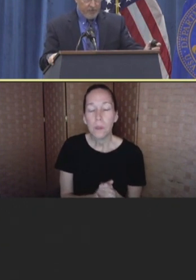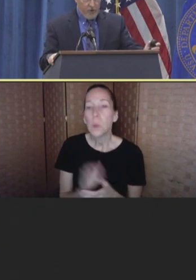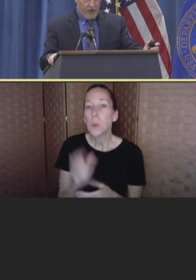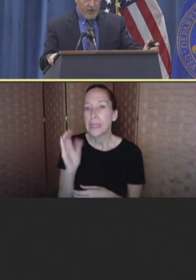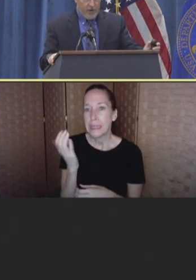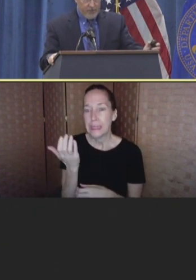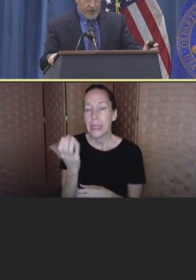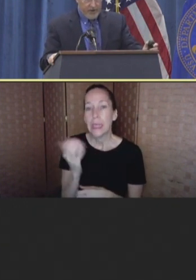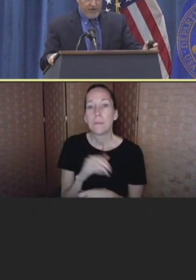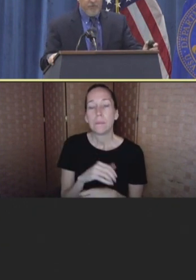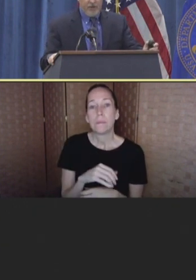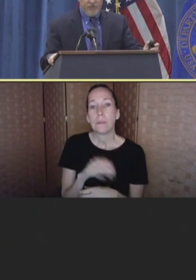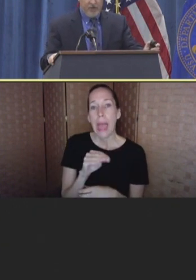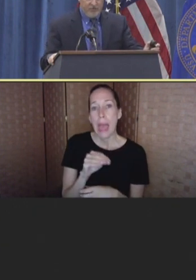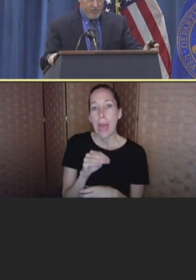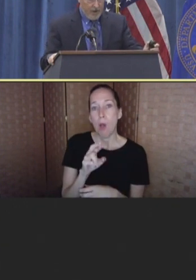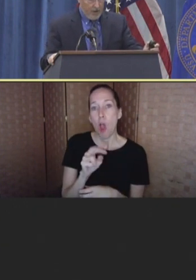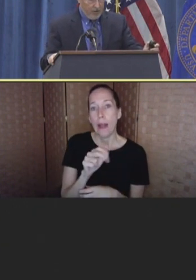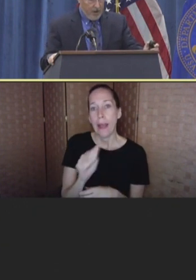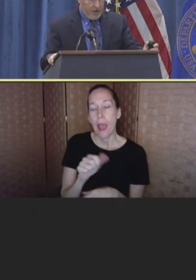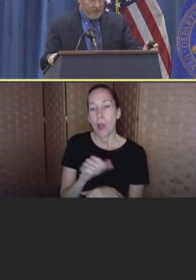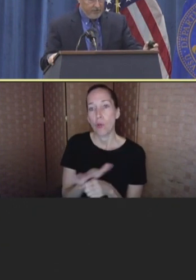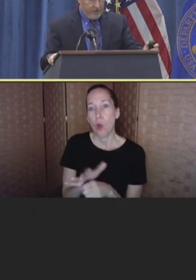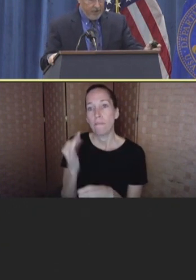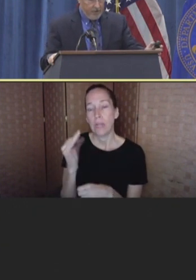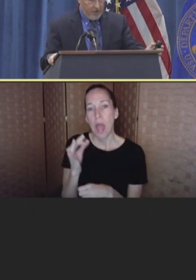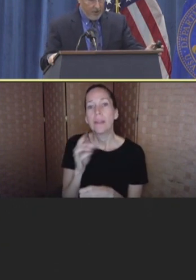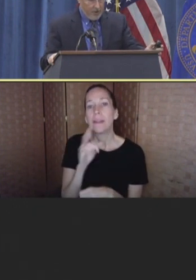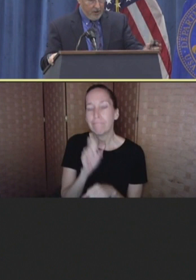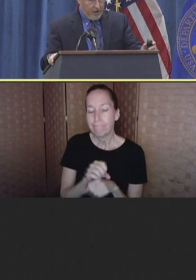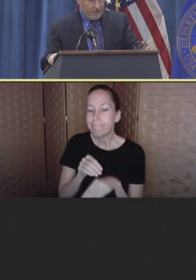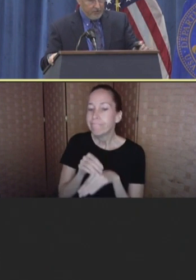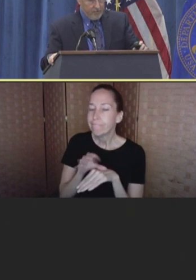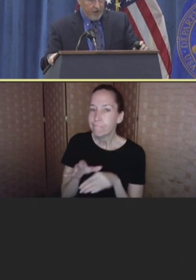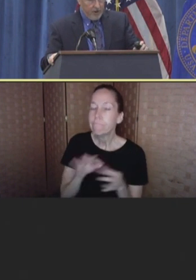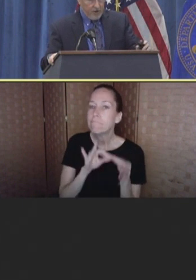RNA, COVID-19 vaccines and myocarditis and pericarditis.